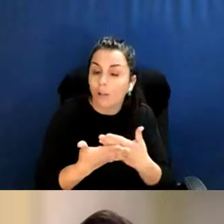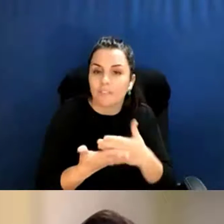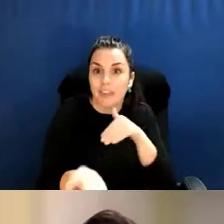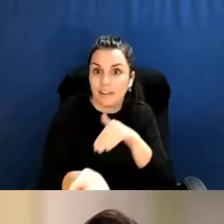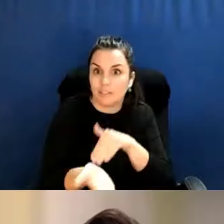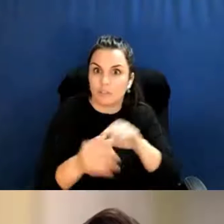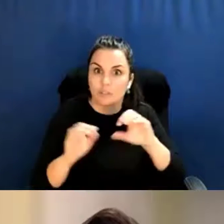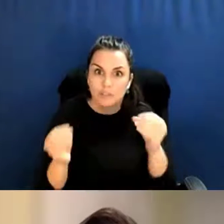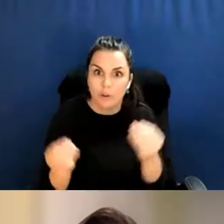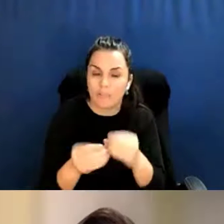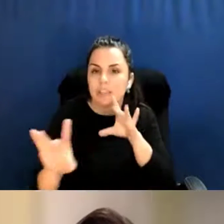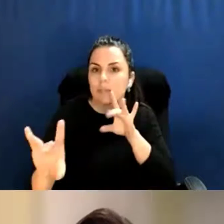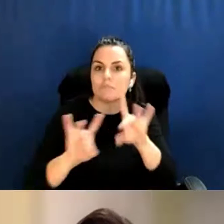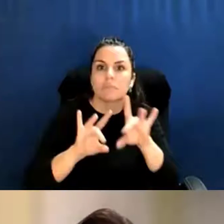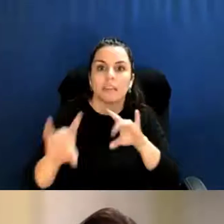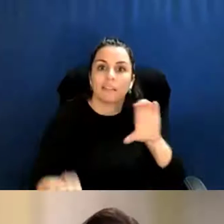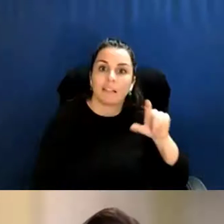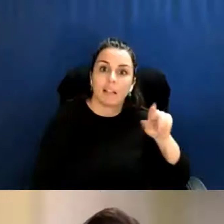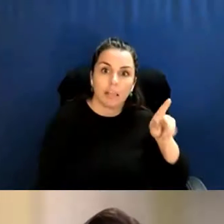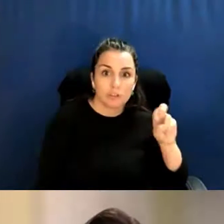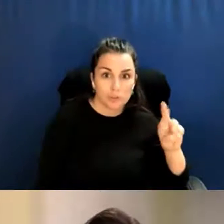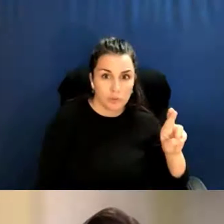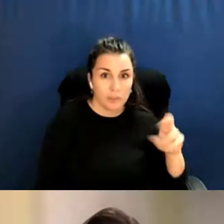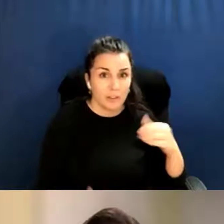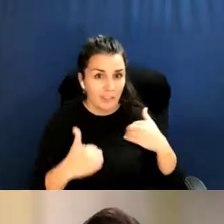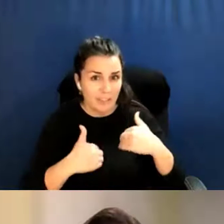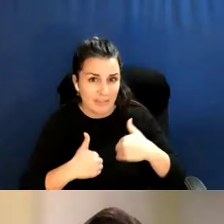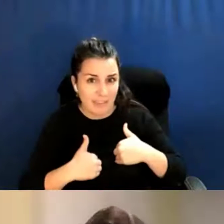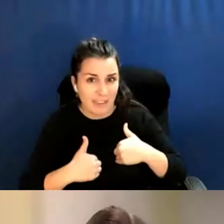Marianna Azar: Yvonne, do you have anything to say about informed consent under those conditions?